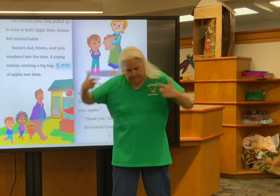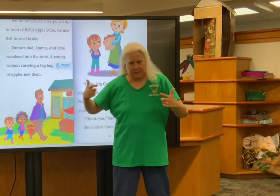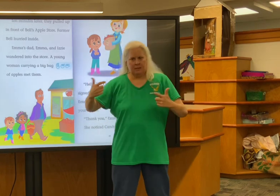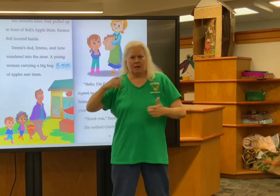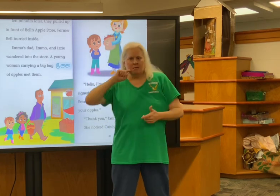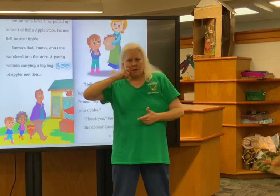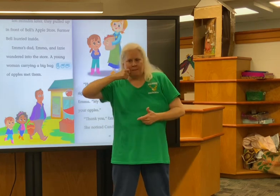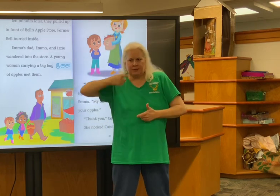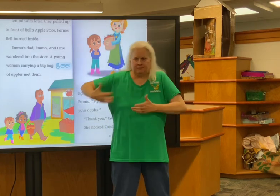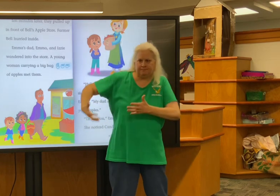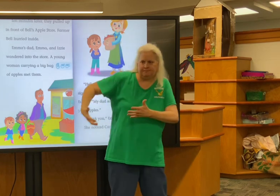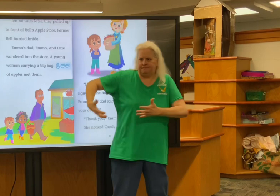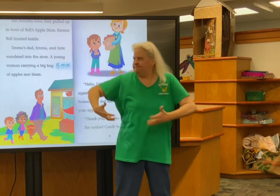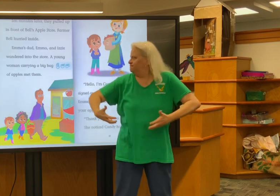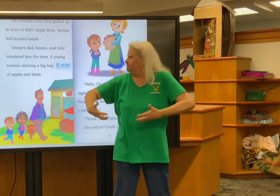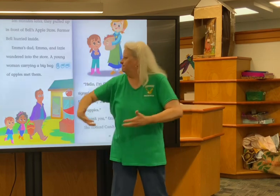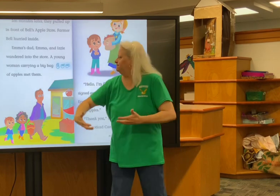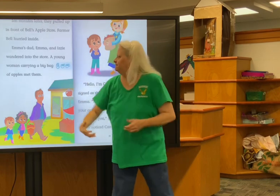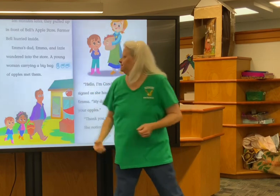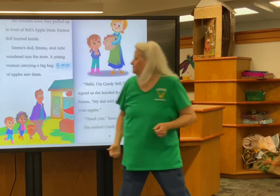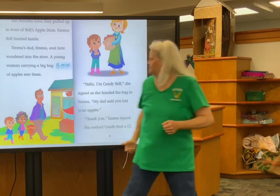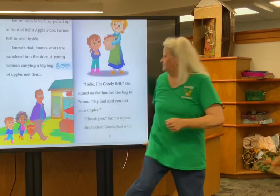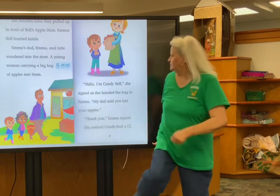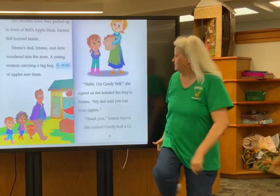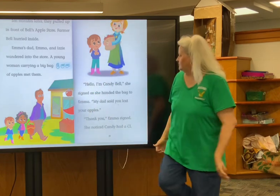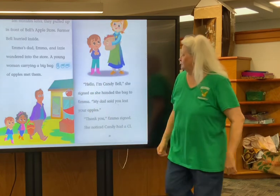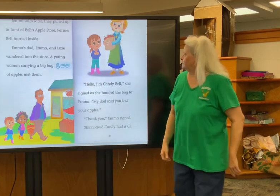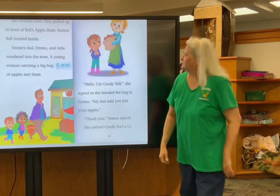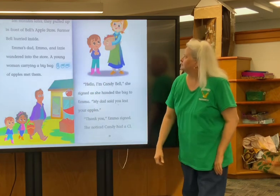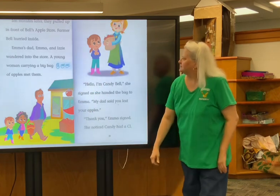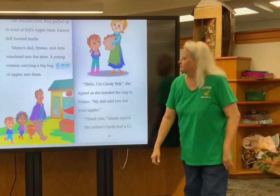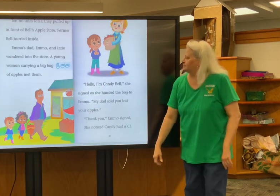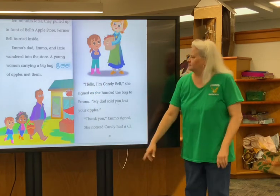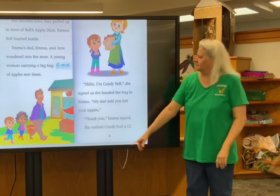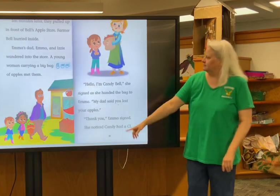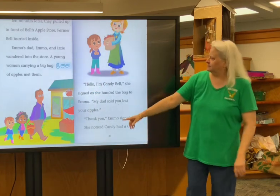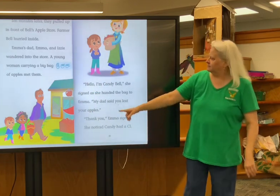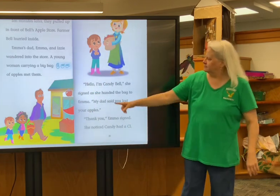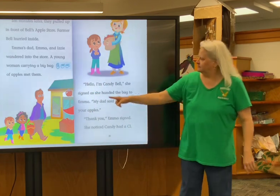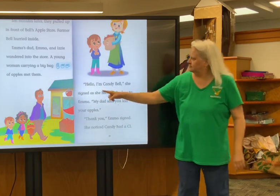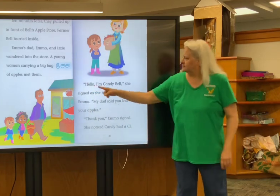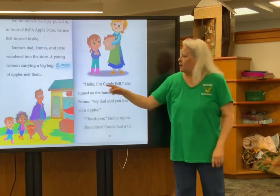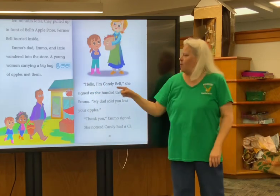A young woman carrying a big bag of apples met them.